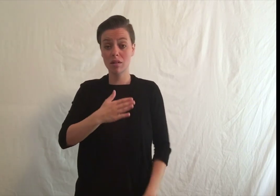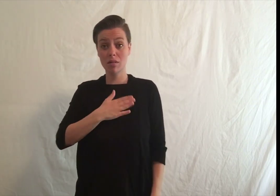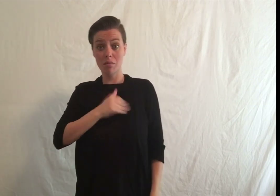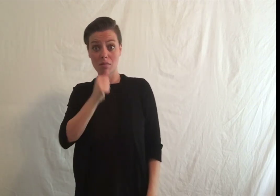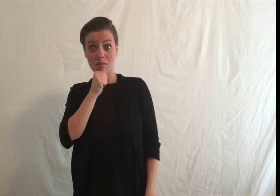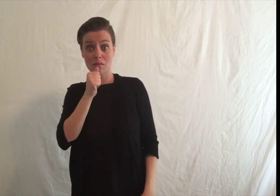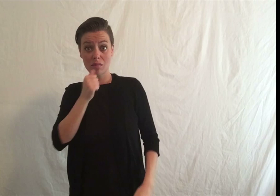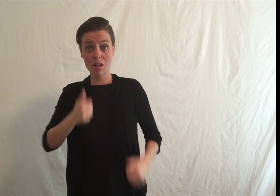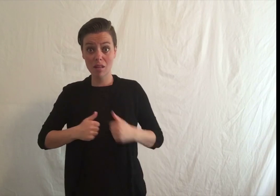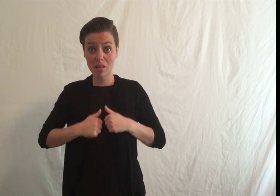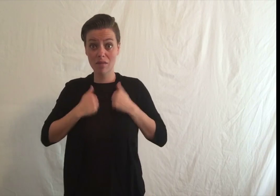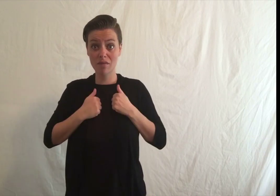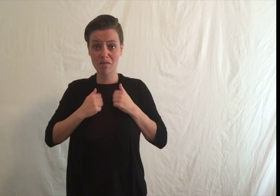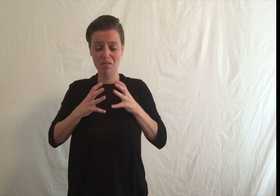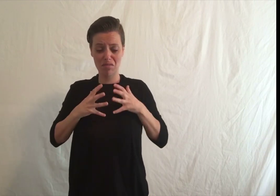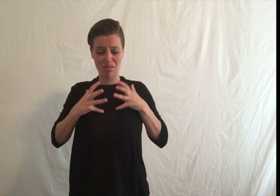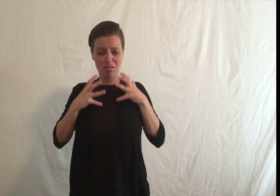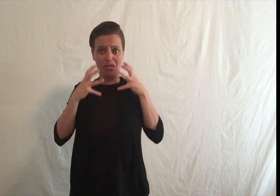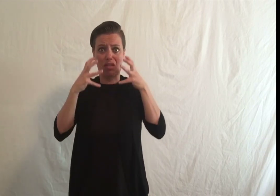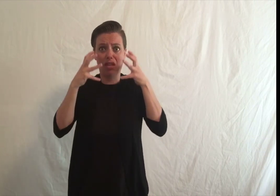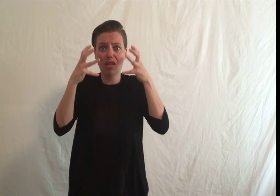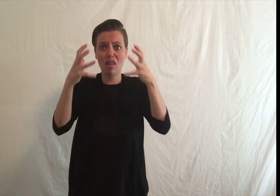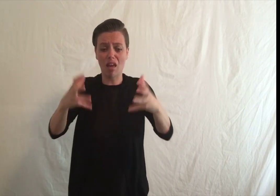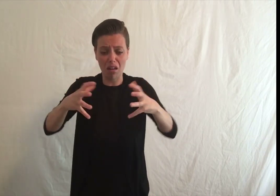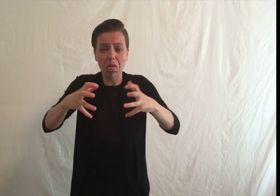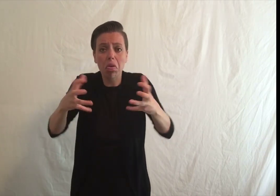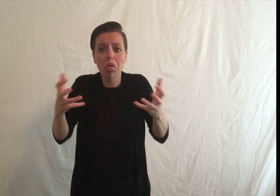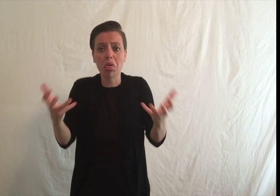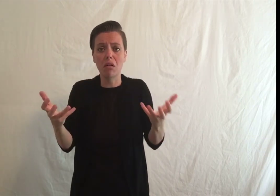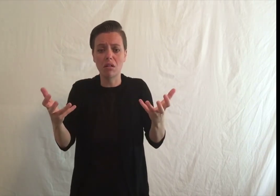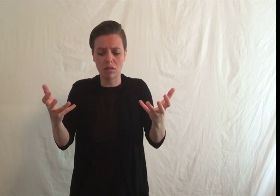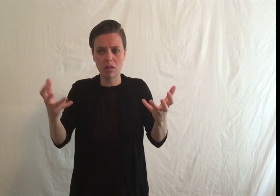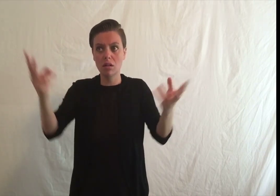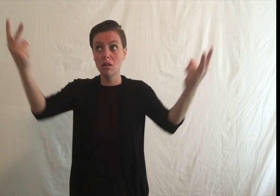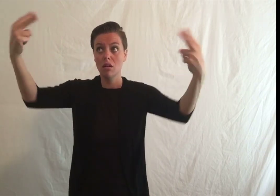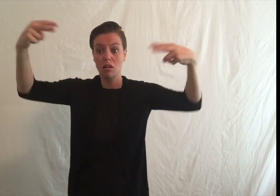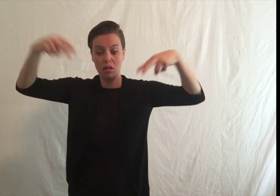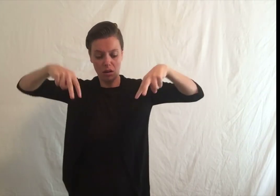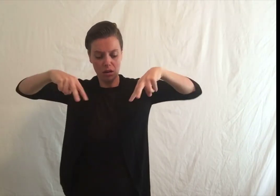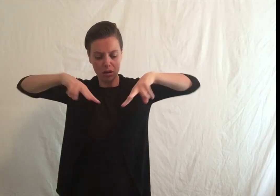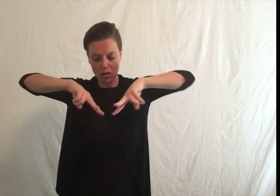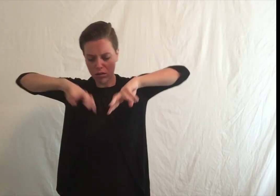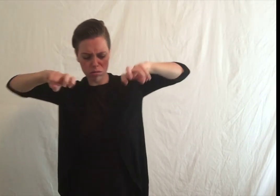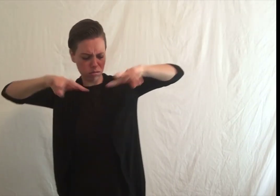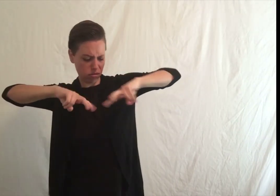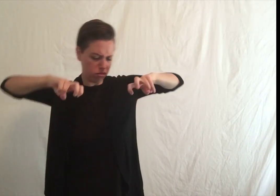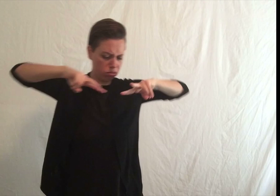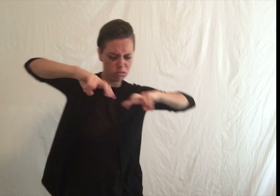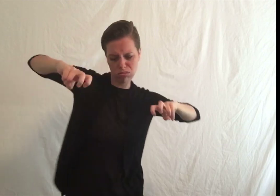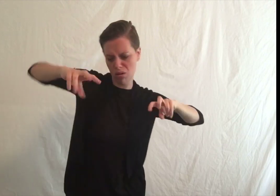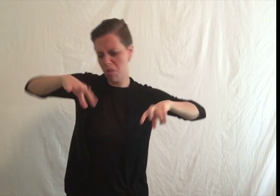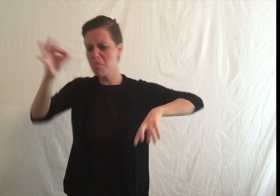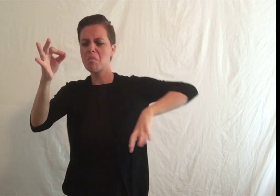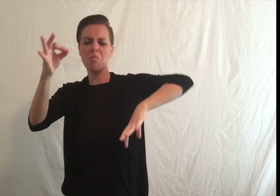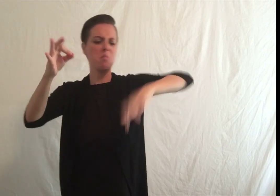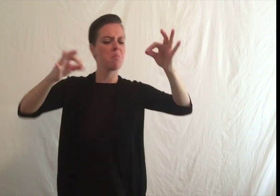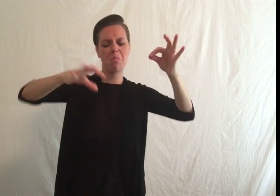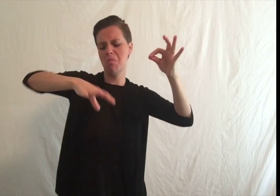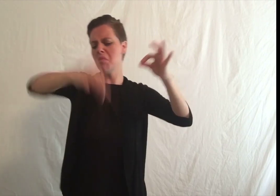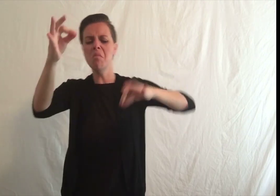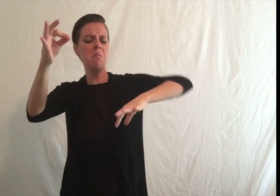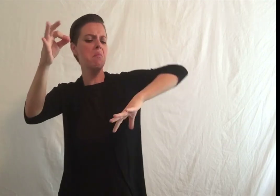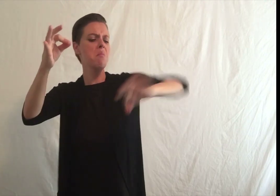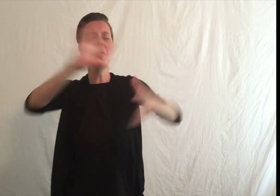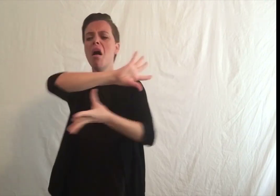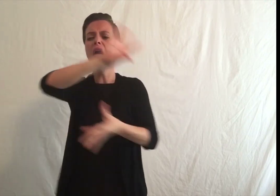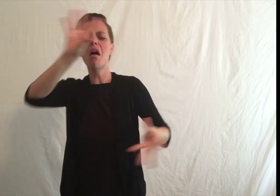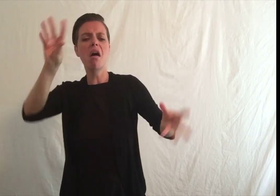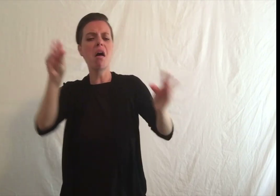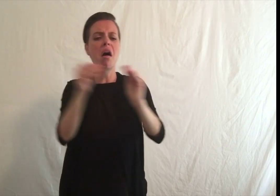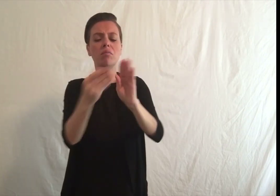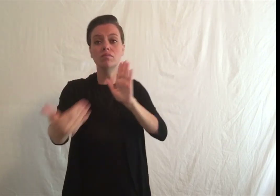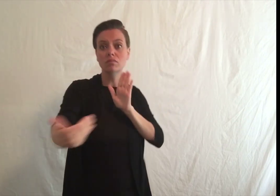who were going to try and find details about my personal life to use against me, find loopholes in my story